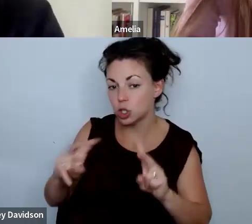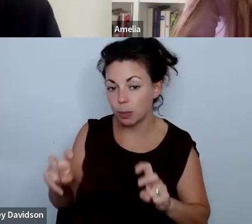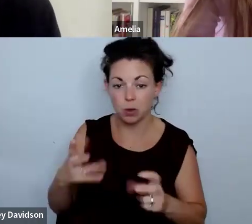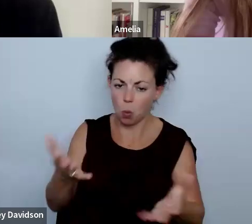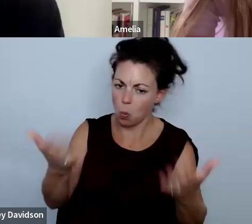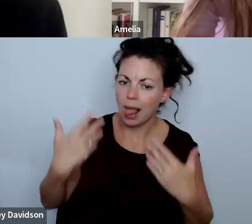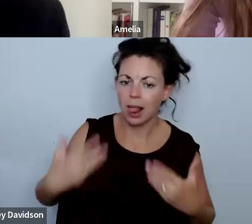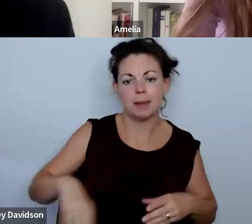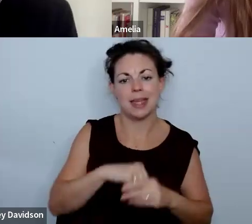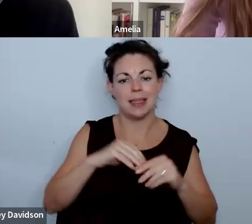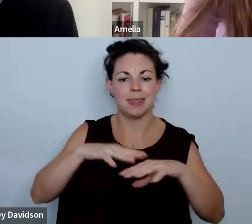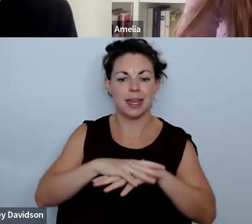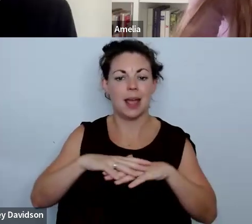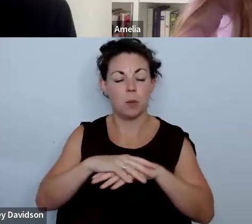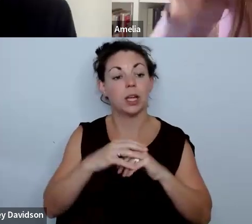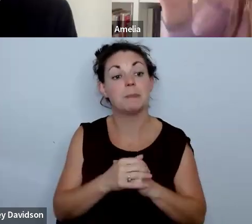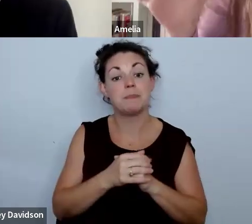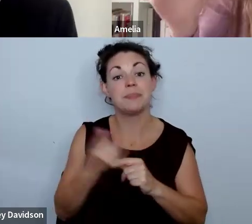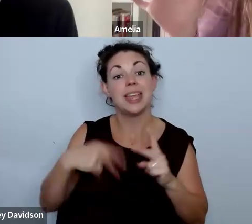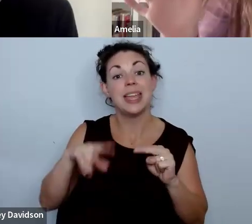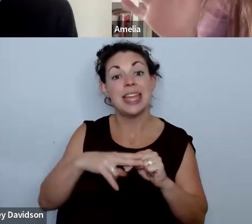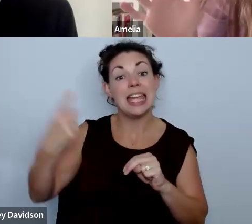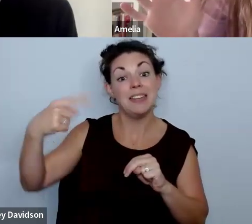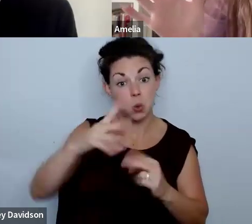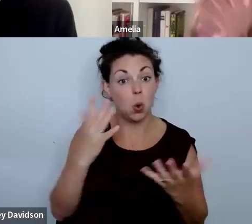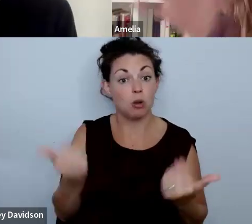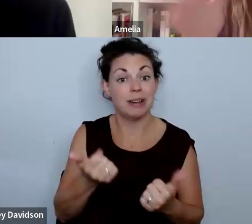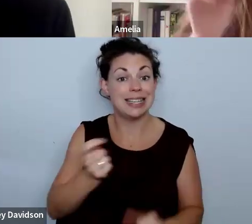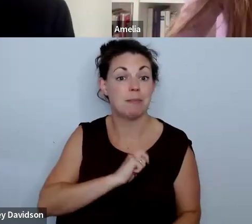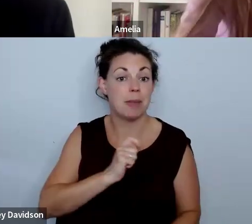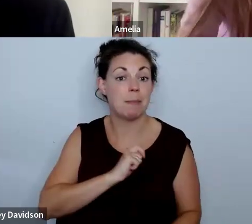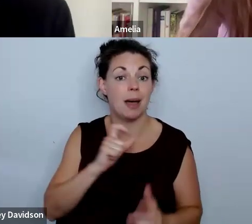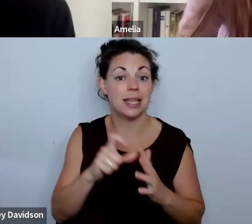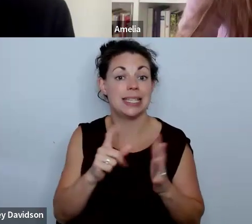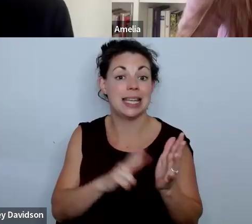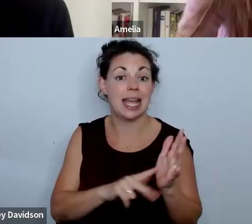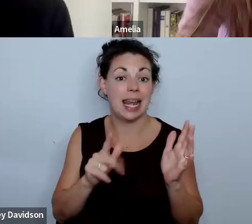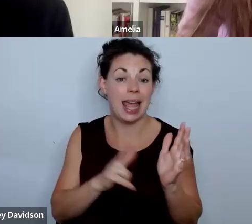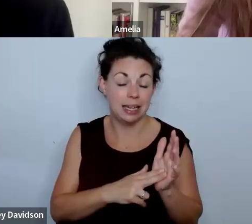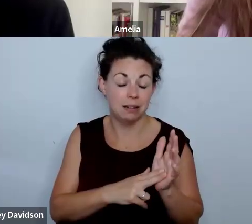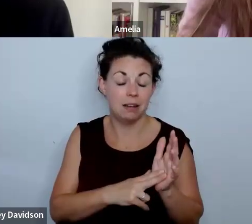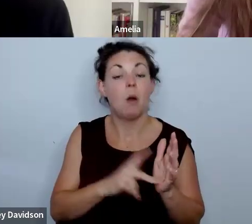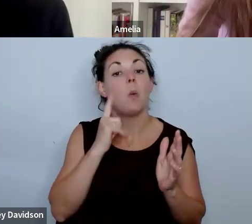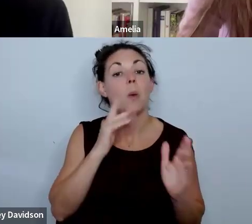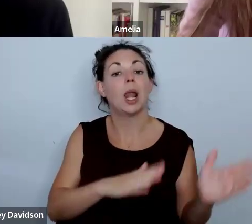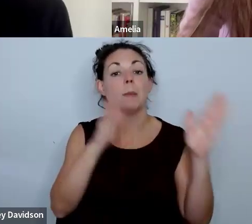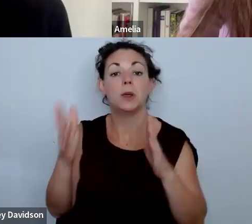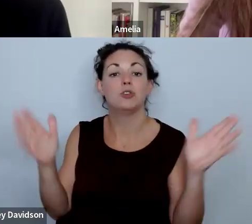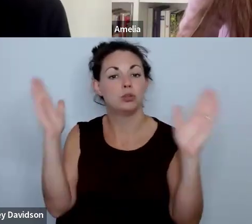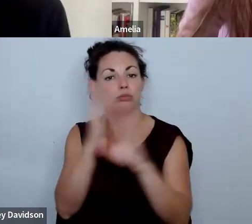So please do join us there. If not, I hope you will join us at our next public event or you will consider applying to join the